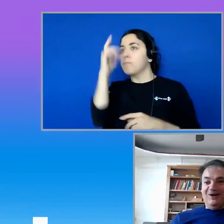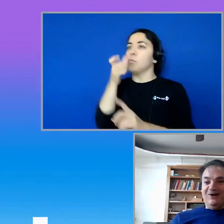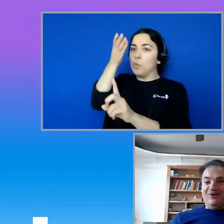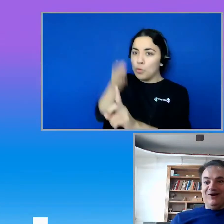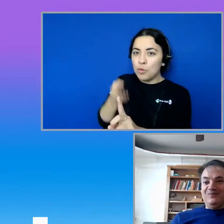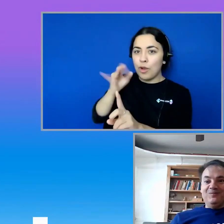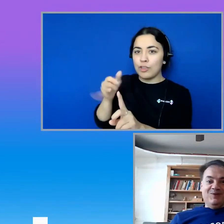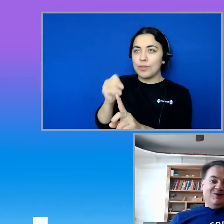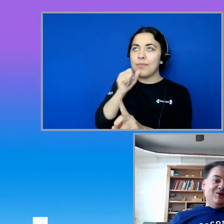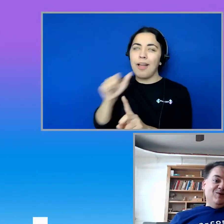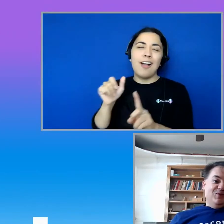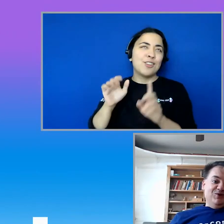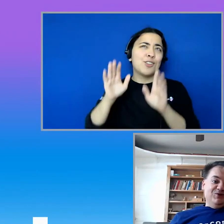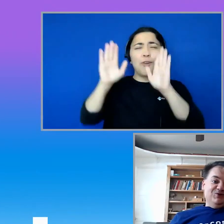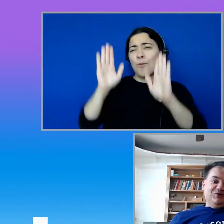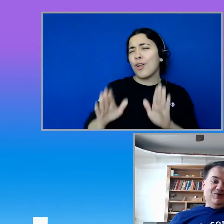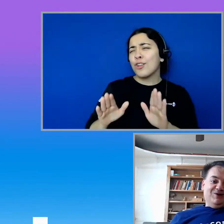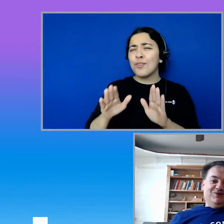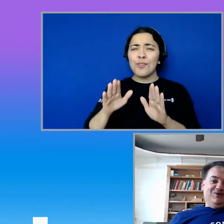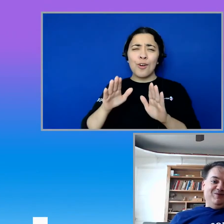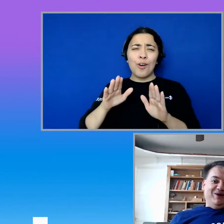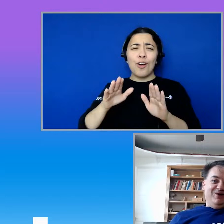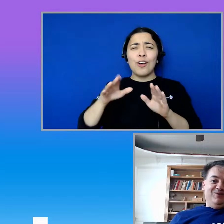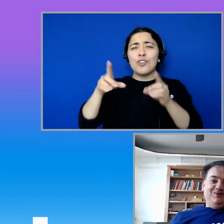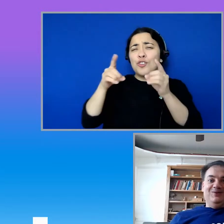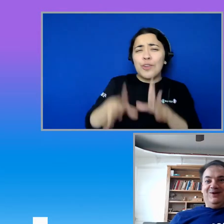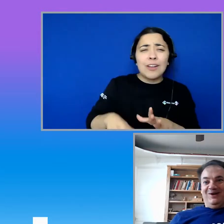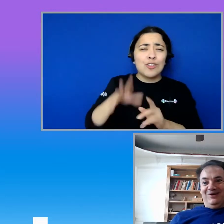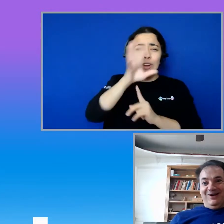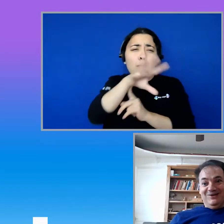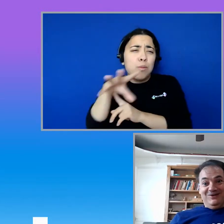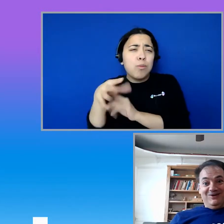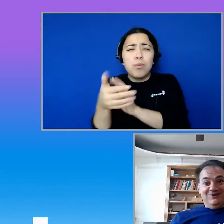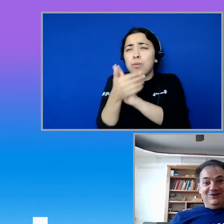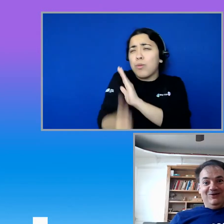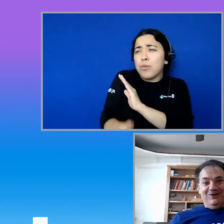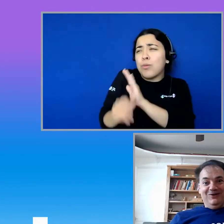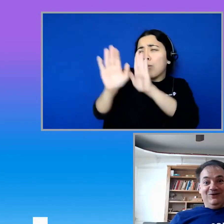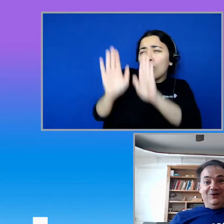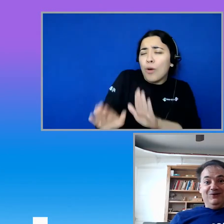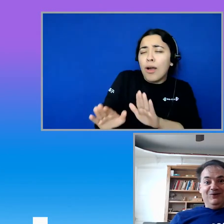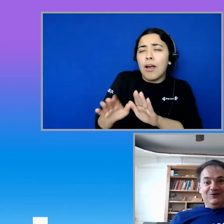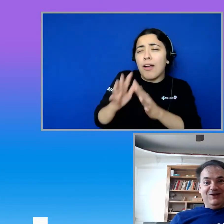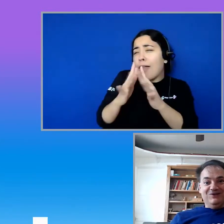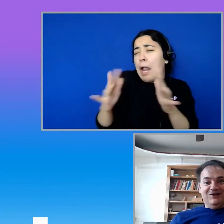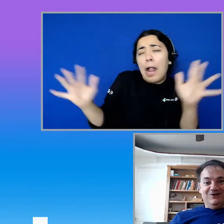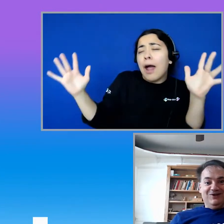Jim, besides being a great producer, director, filmmaker